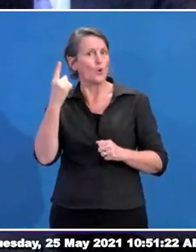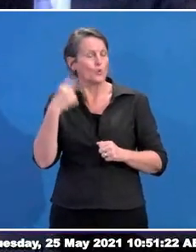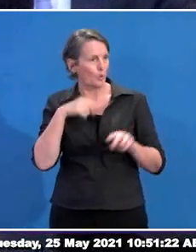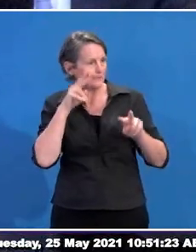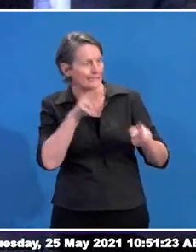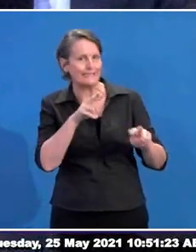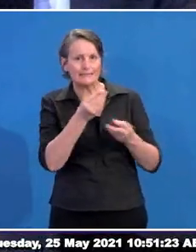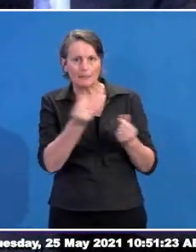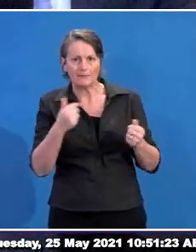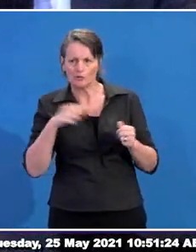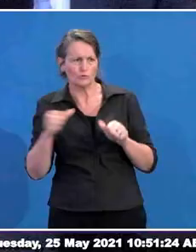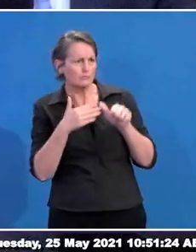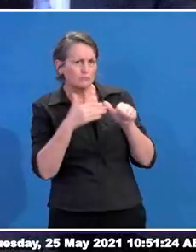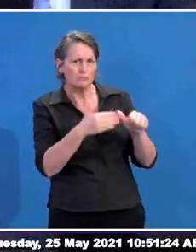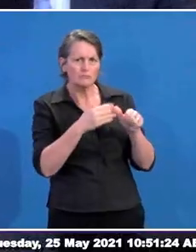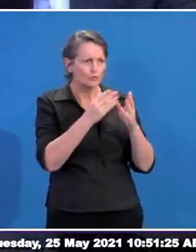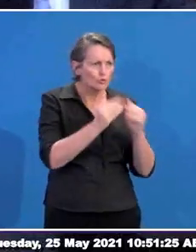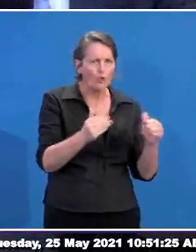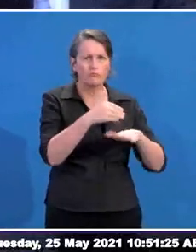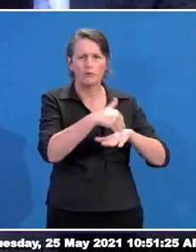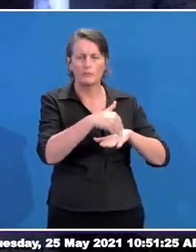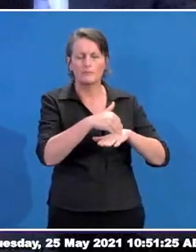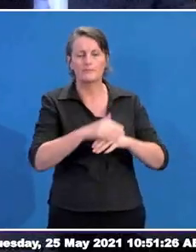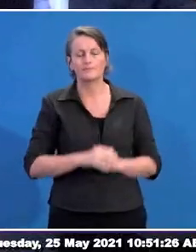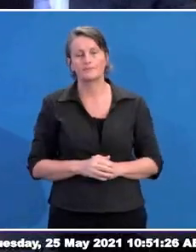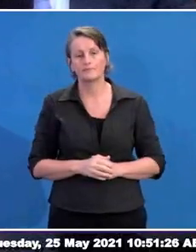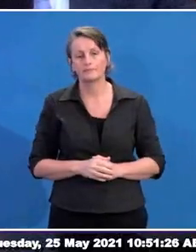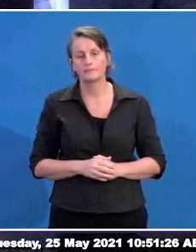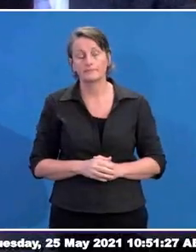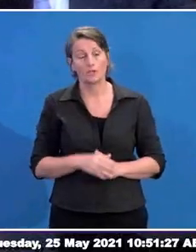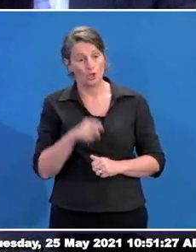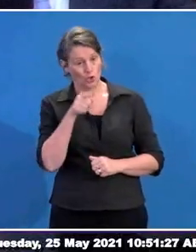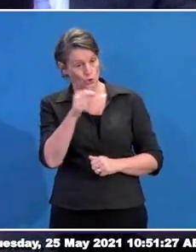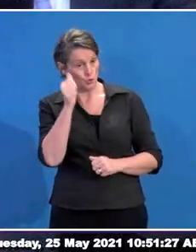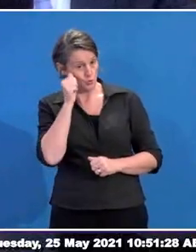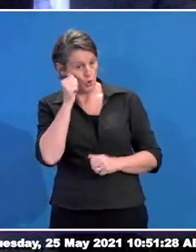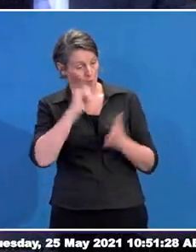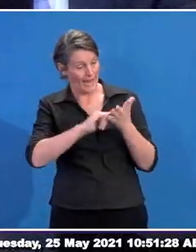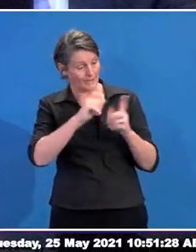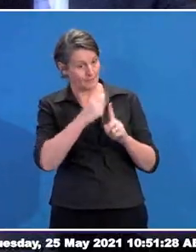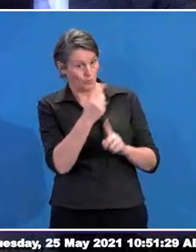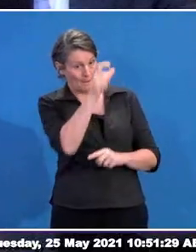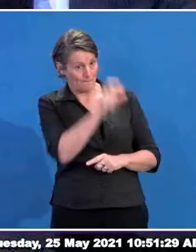You were aware also of the criminal proceeding involving SP1? Yap.